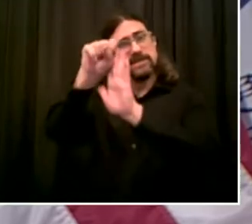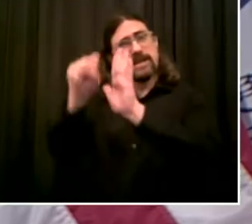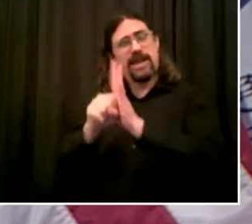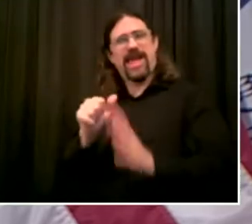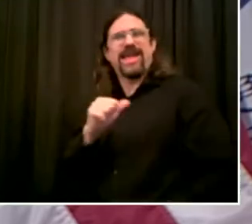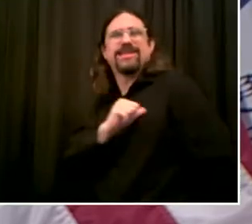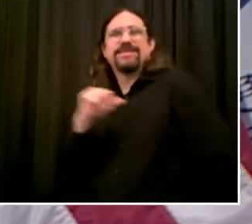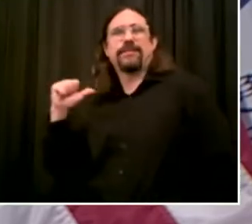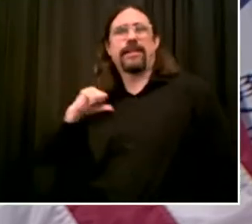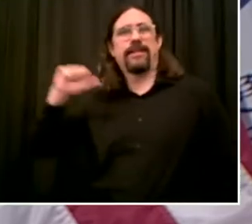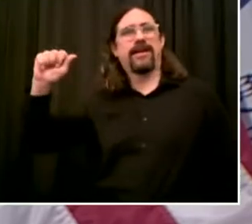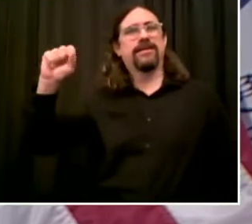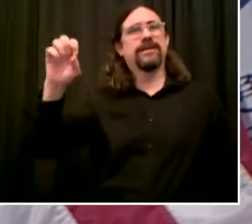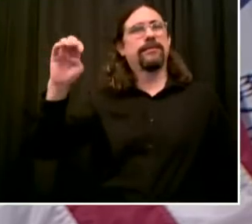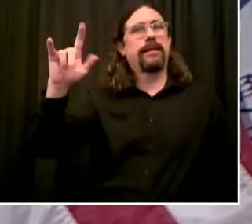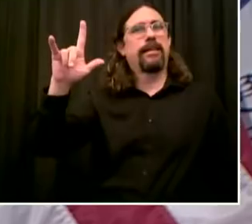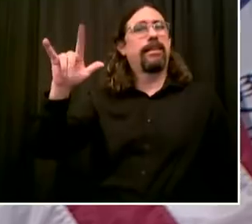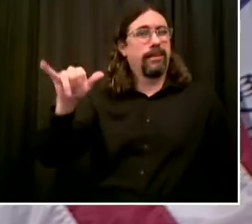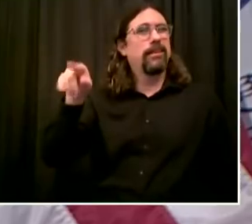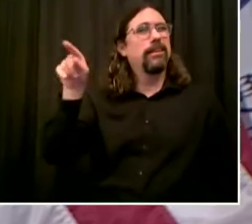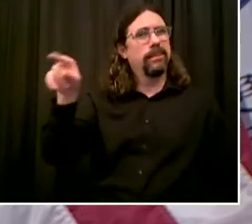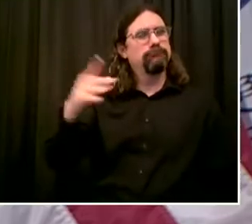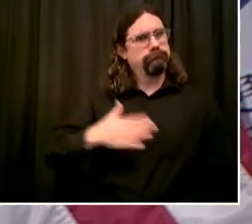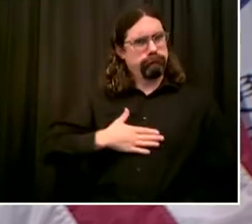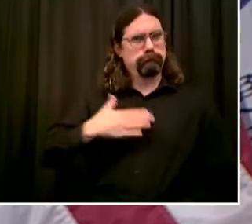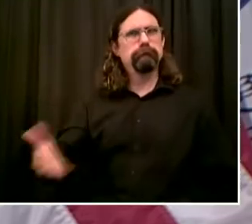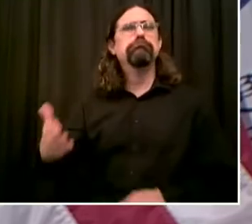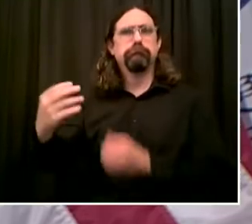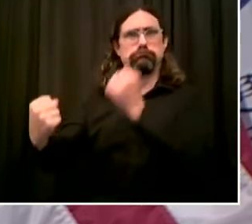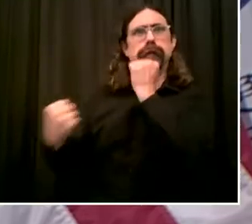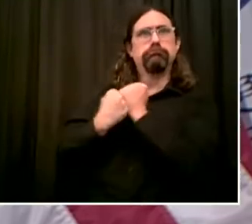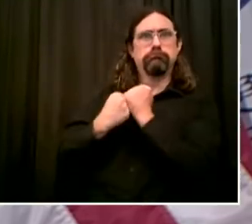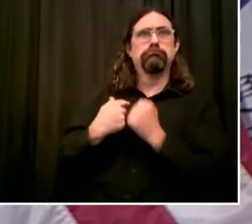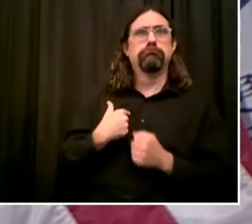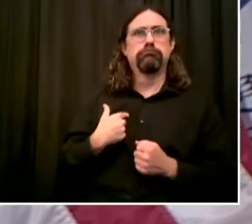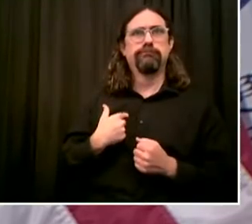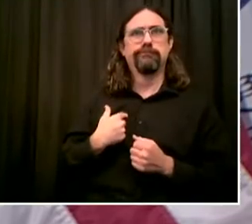WE ARE WHERE THE REVENUE FOR